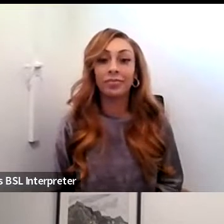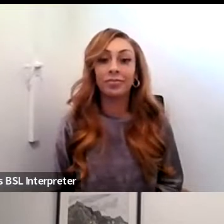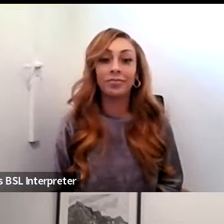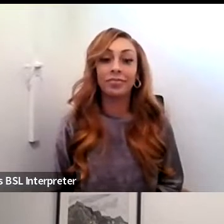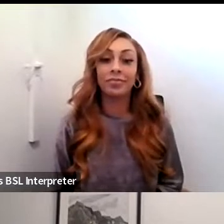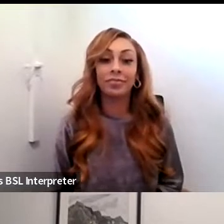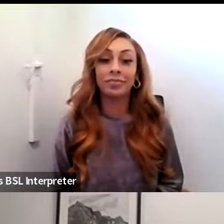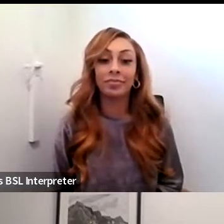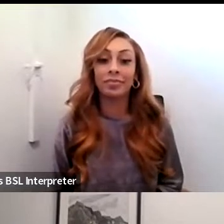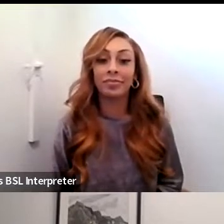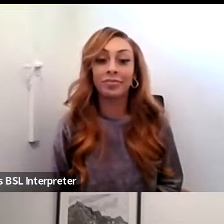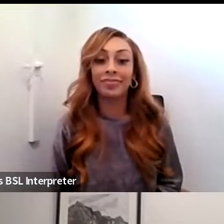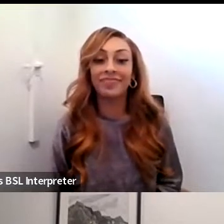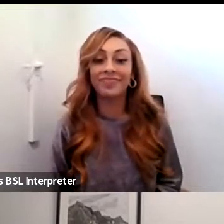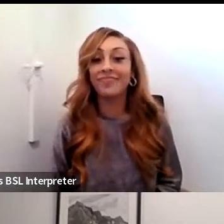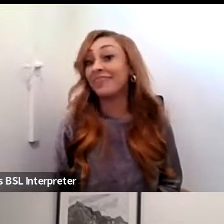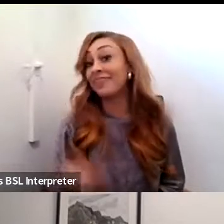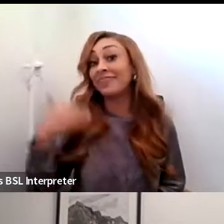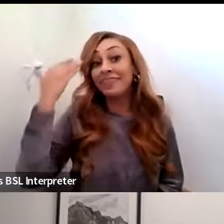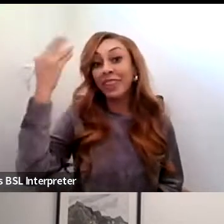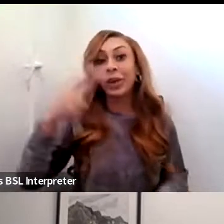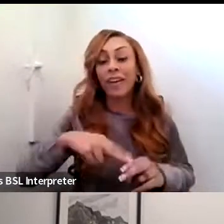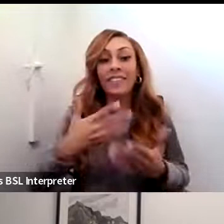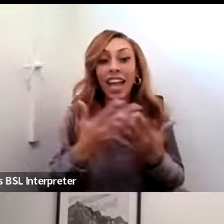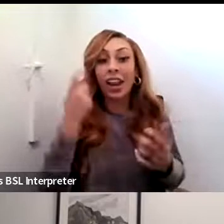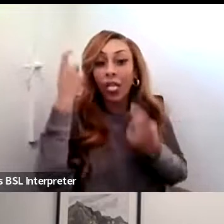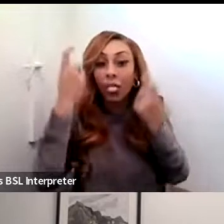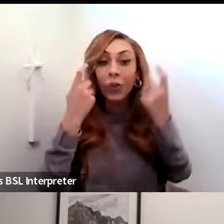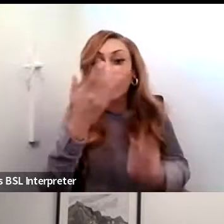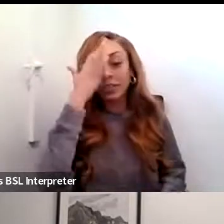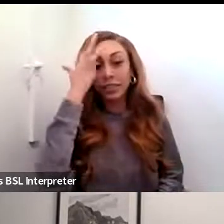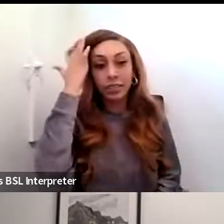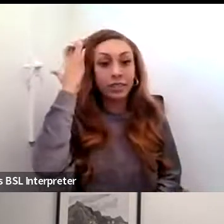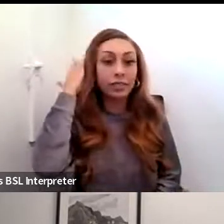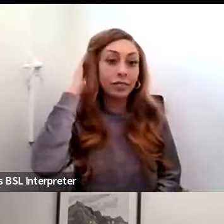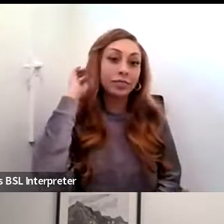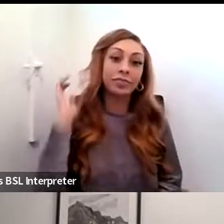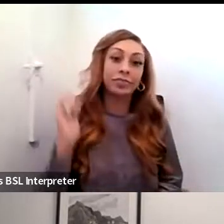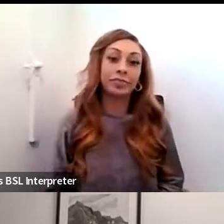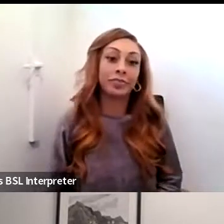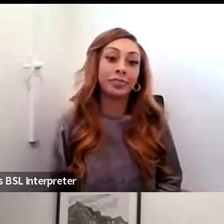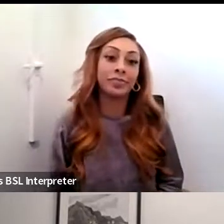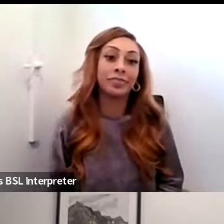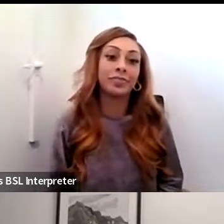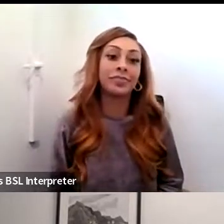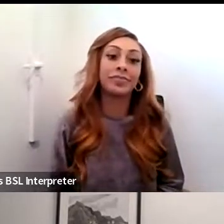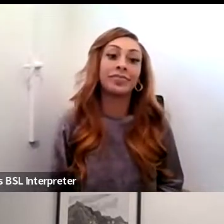I don't know if anyone else has got any thoughts on that? Jamie, I am conscious that I have not passed the mic to you yet, I don't know if you have got